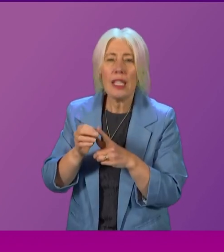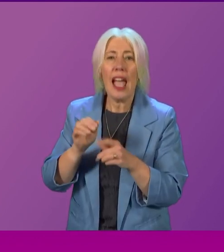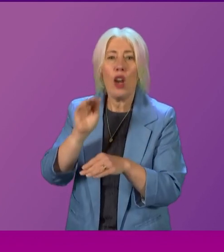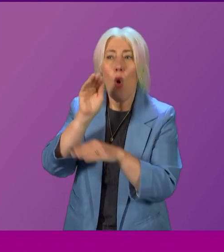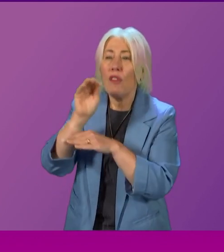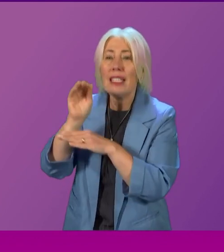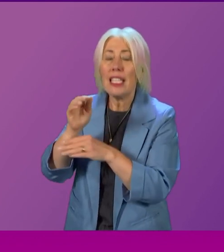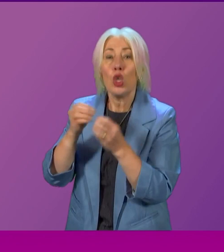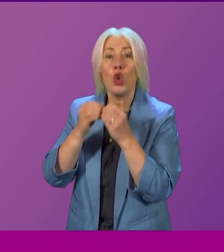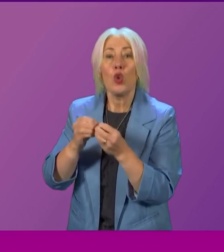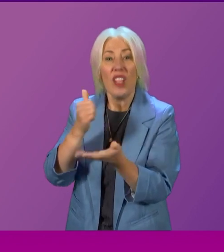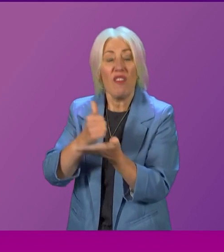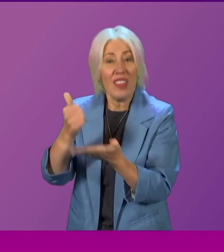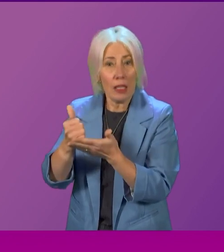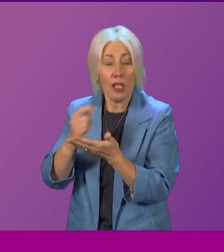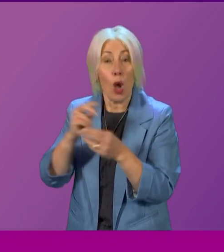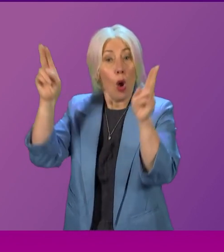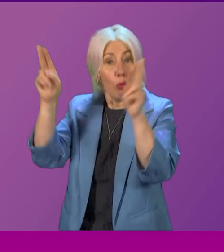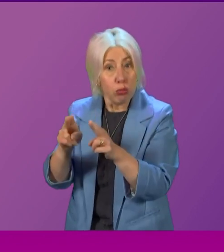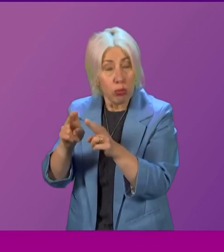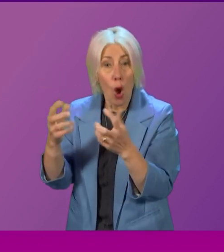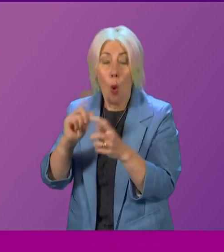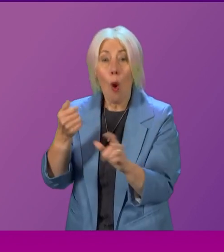student visas will have on Scottish universities.